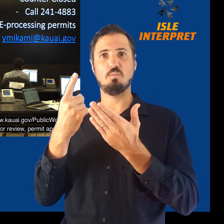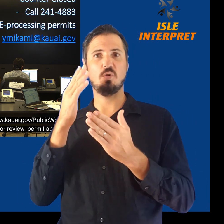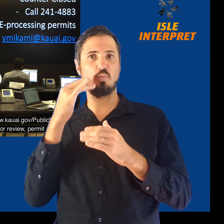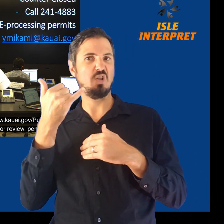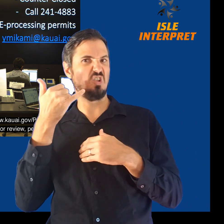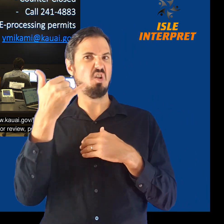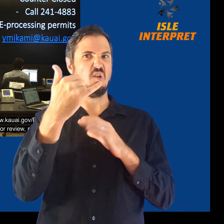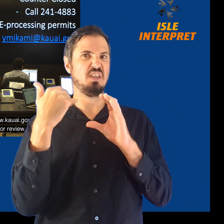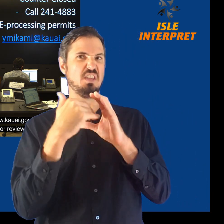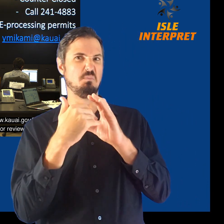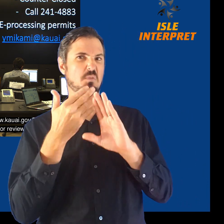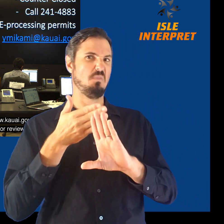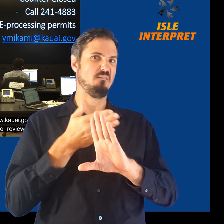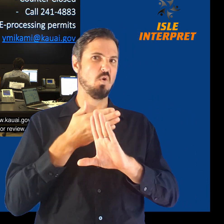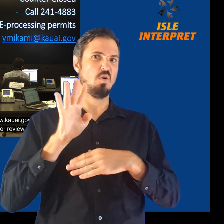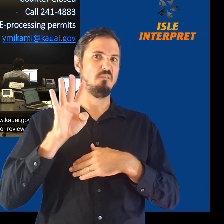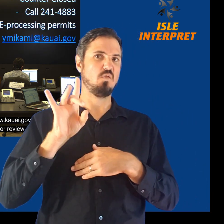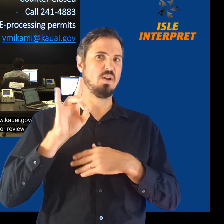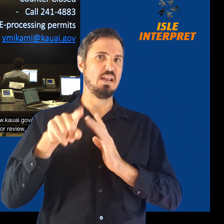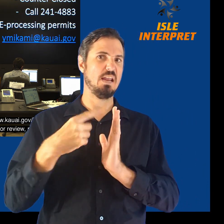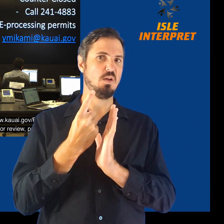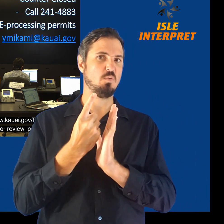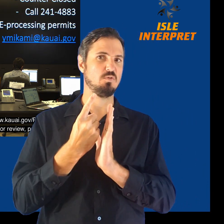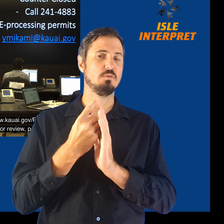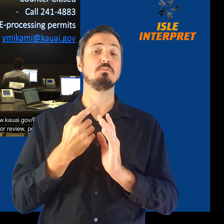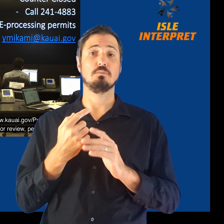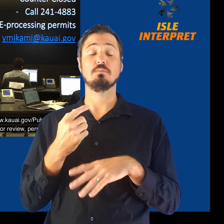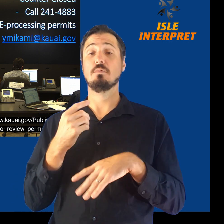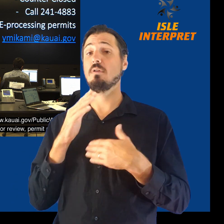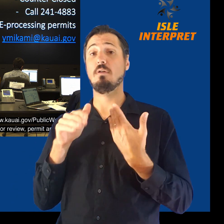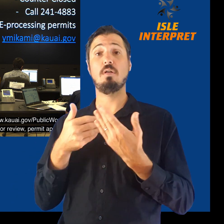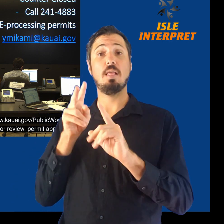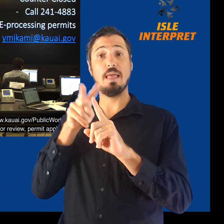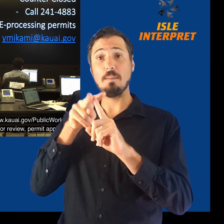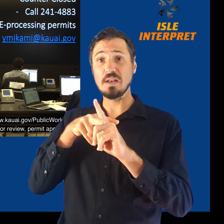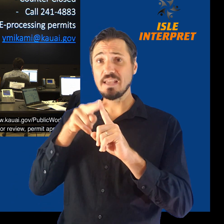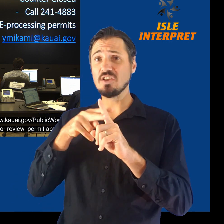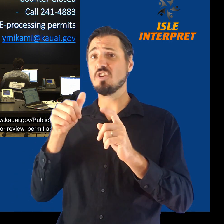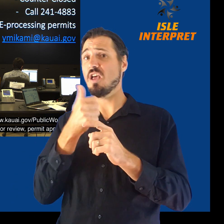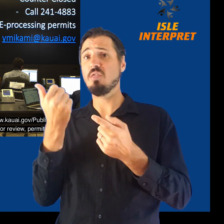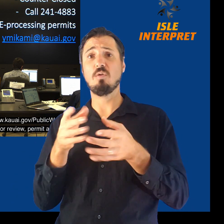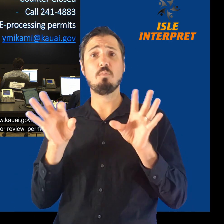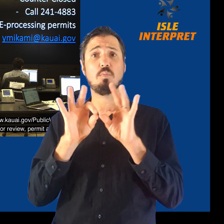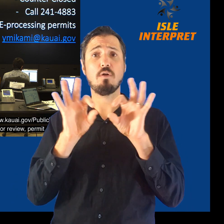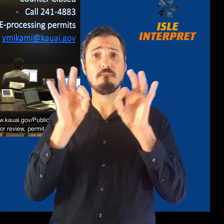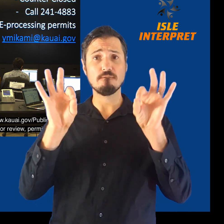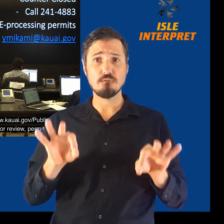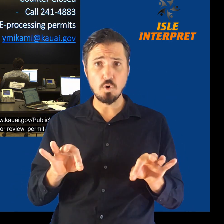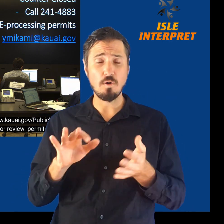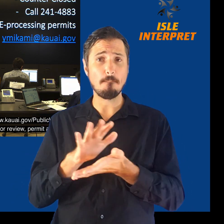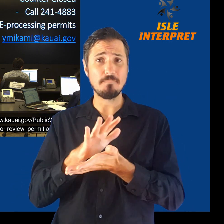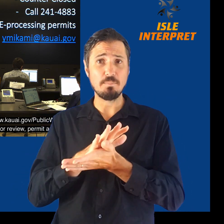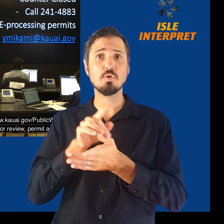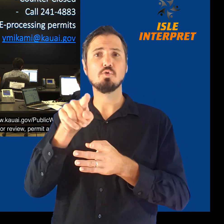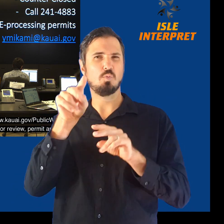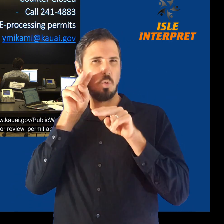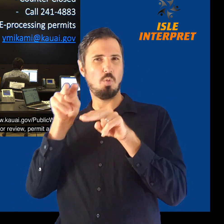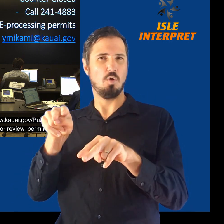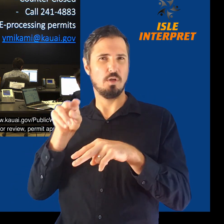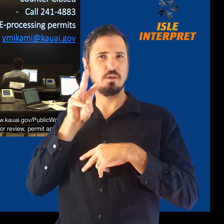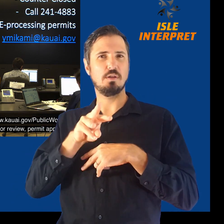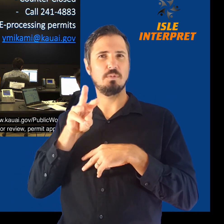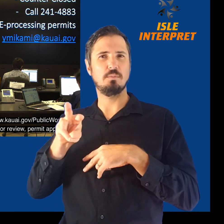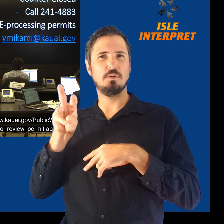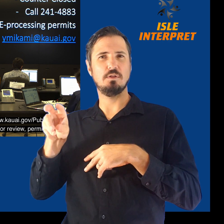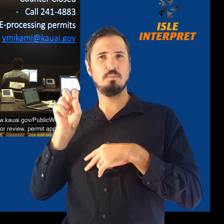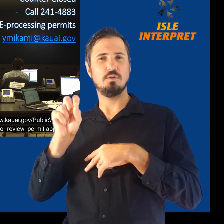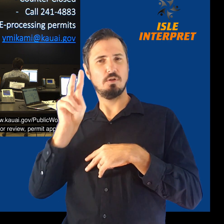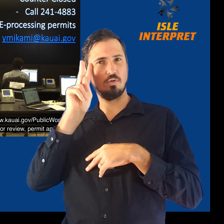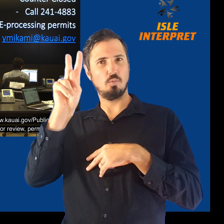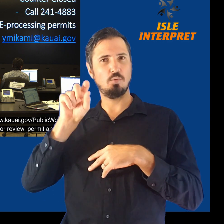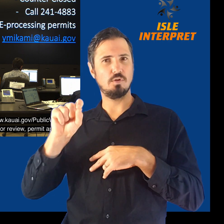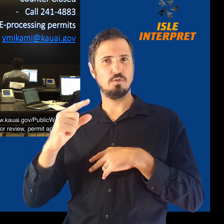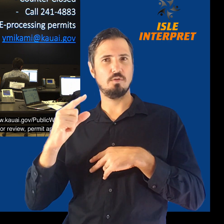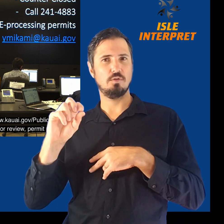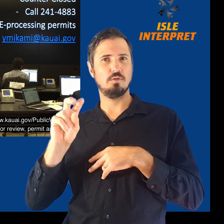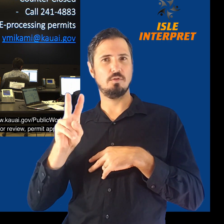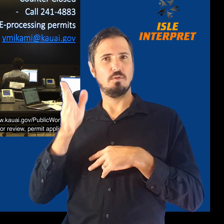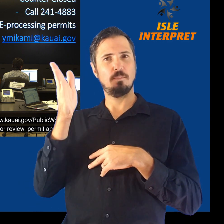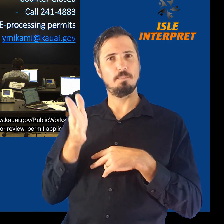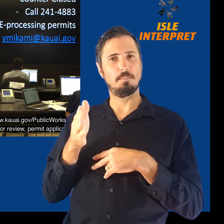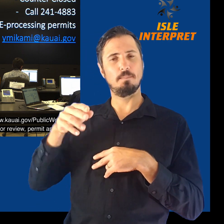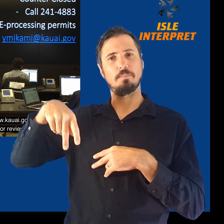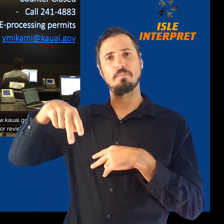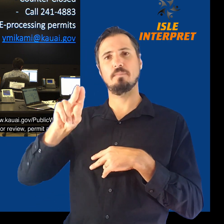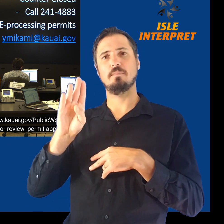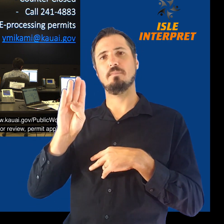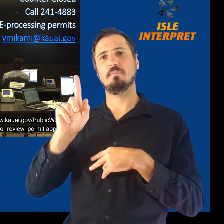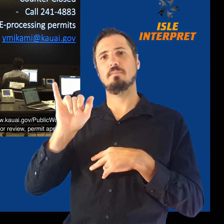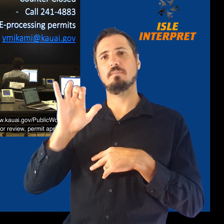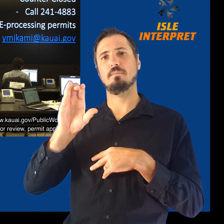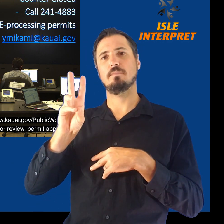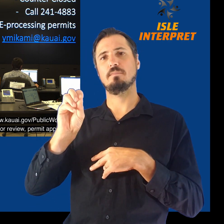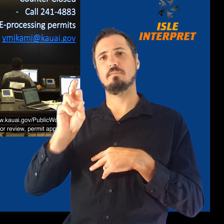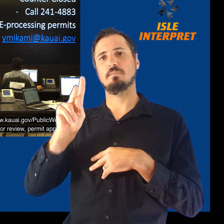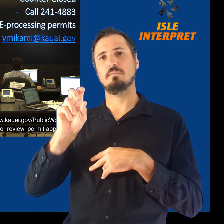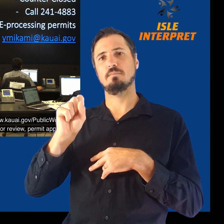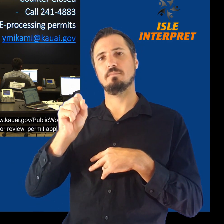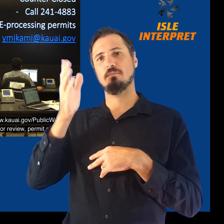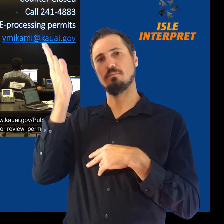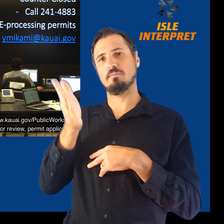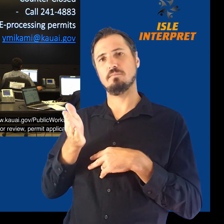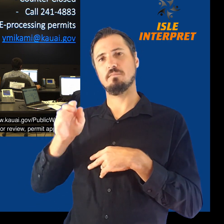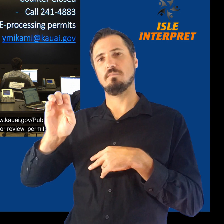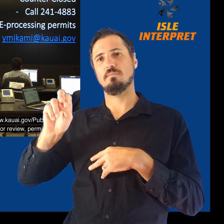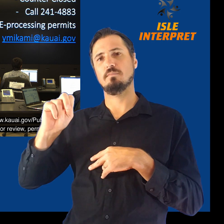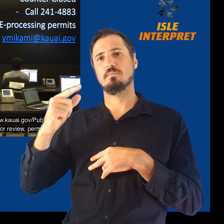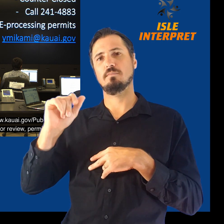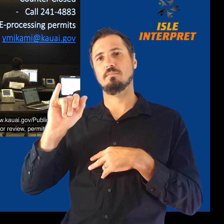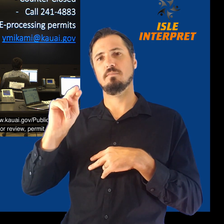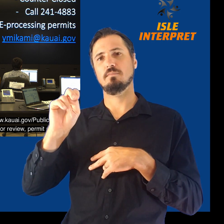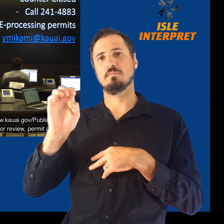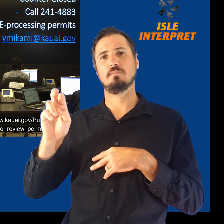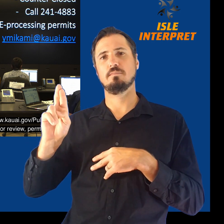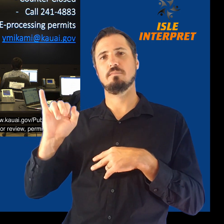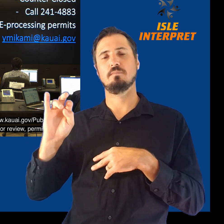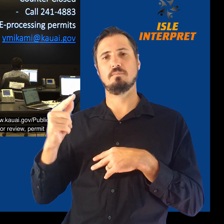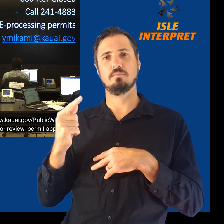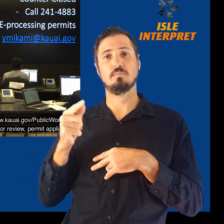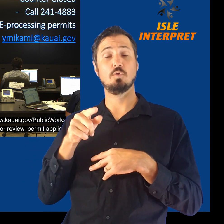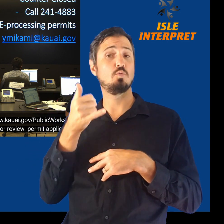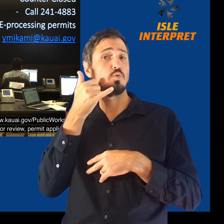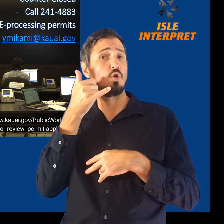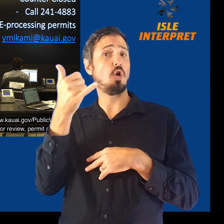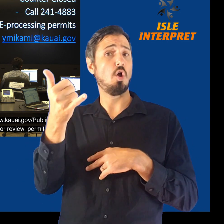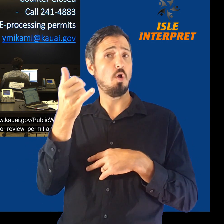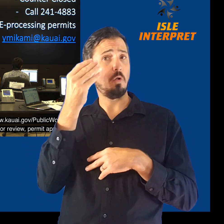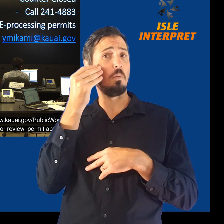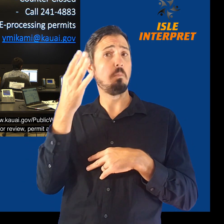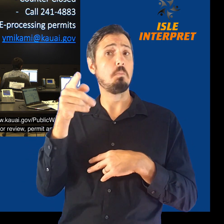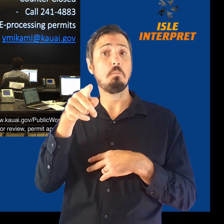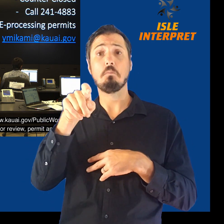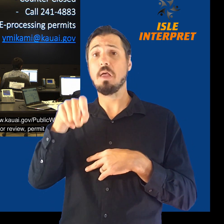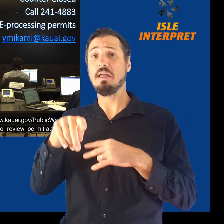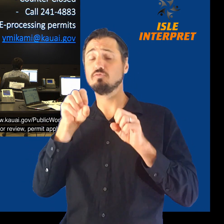Applications and other related forms can be found online at www.kauai.gov/PublicWorks/Engineering. You can contact the division to arrange drop off plans for review, permit applications,